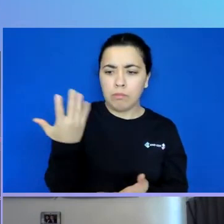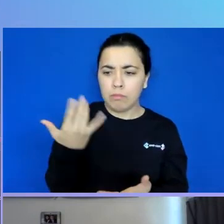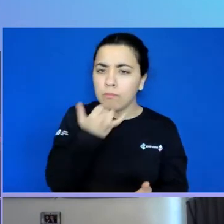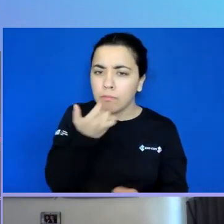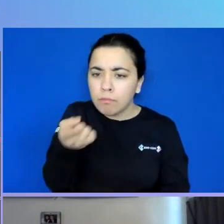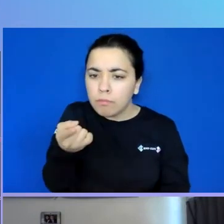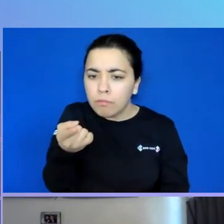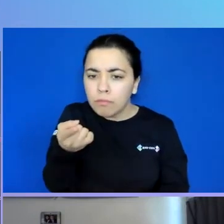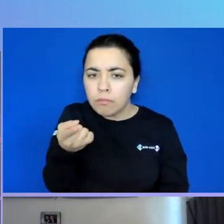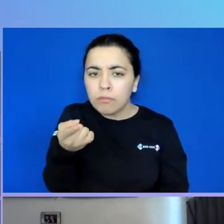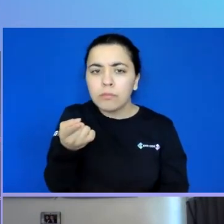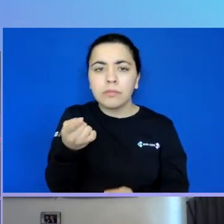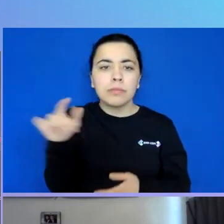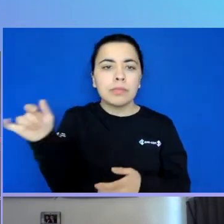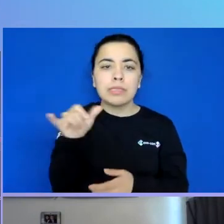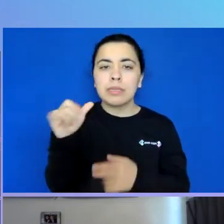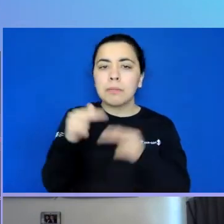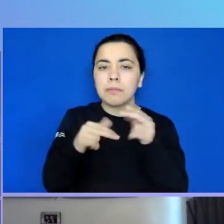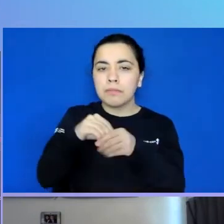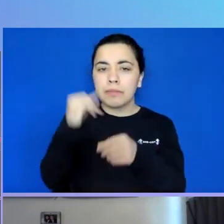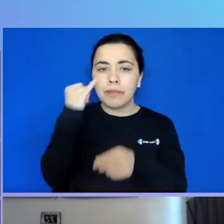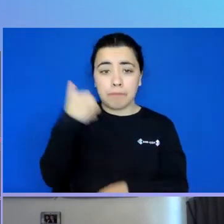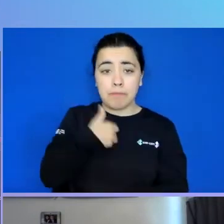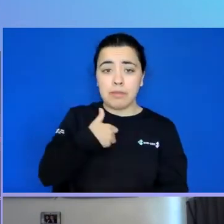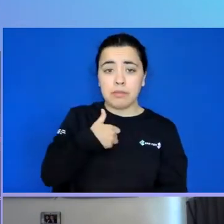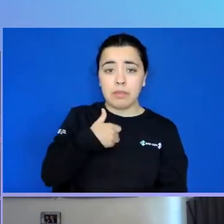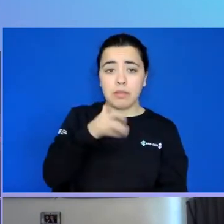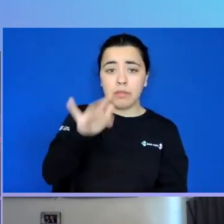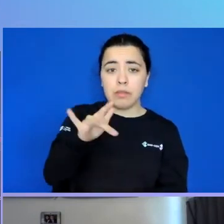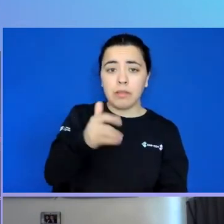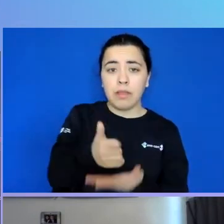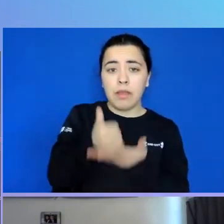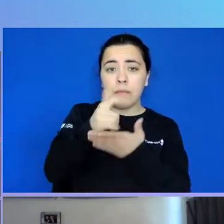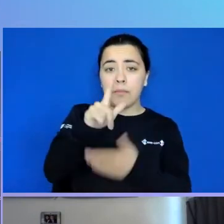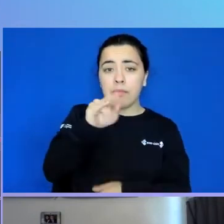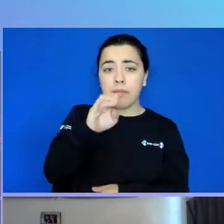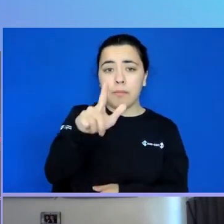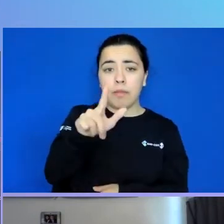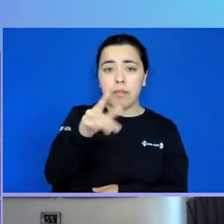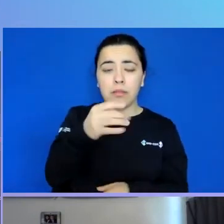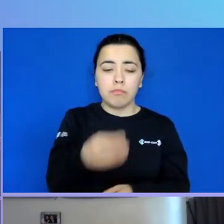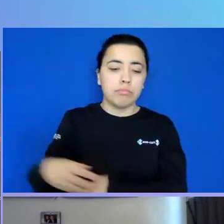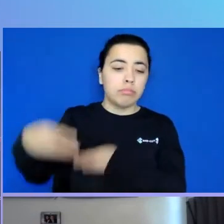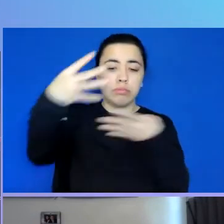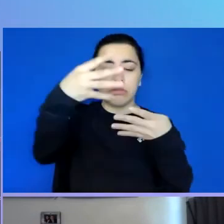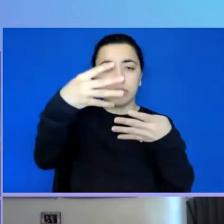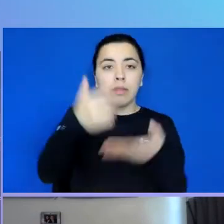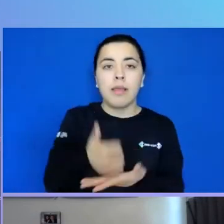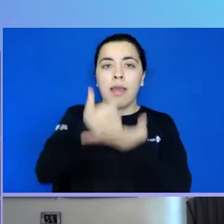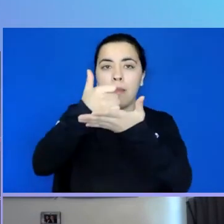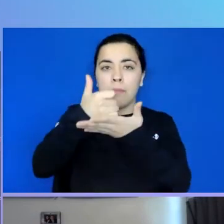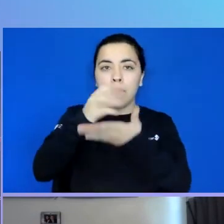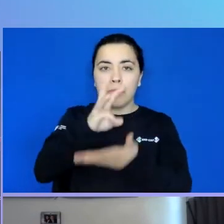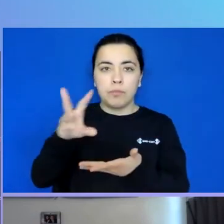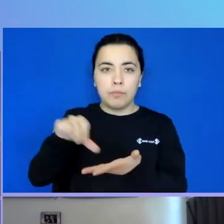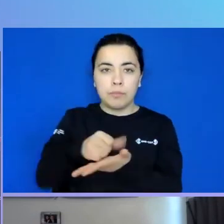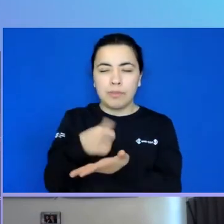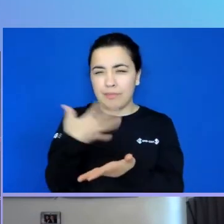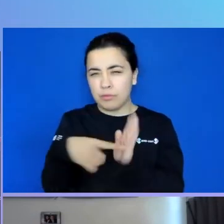if I activate the help for label from here, it'll take me to the same help page that I showed you earlier. So by reading through